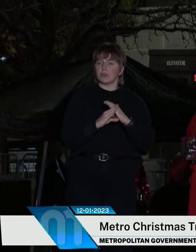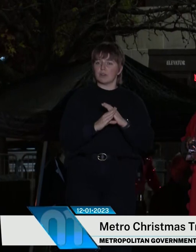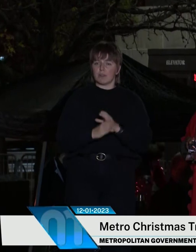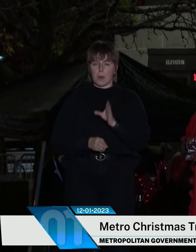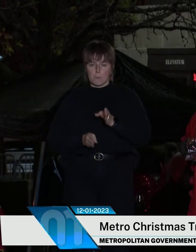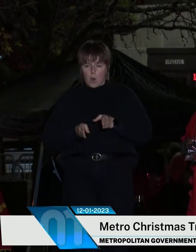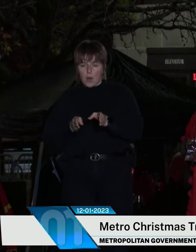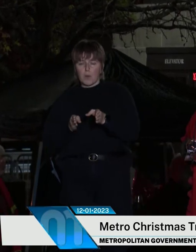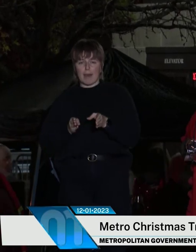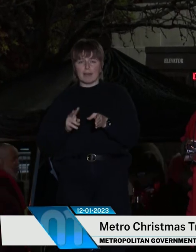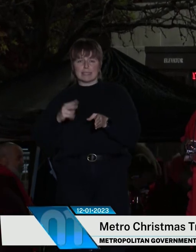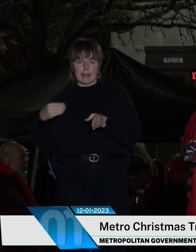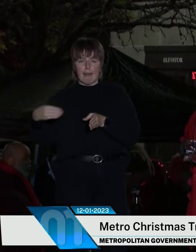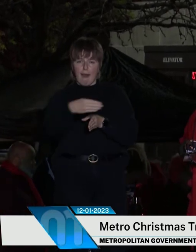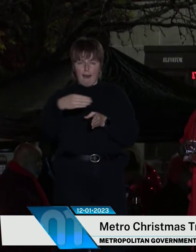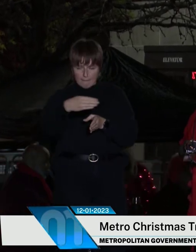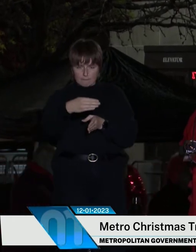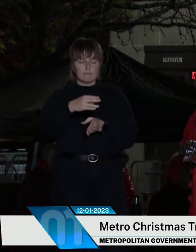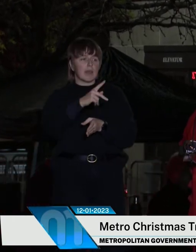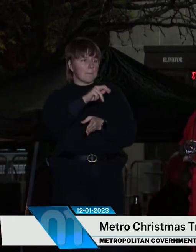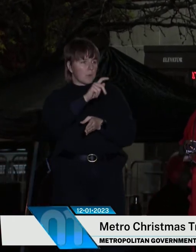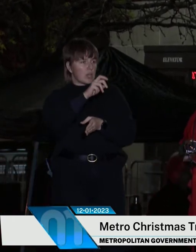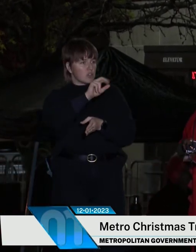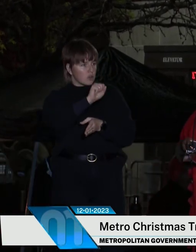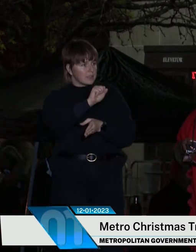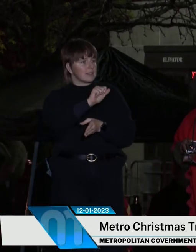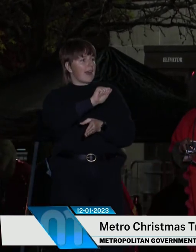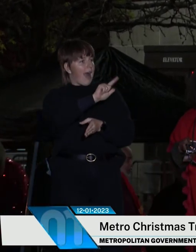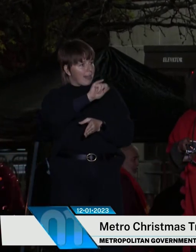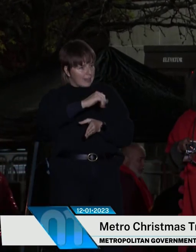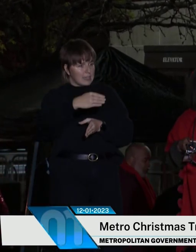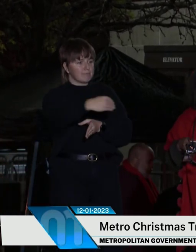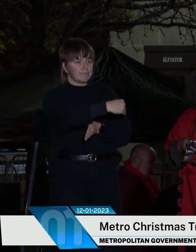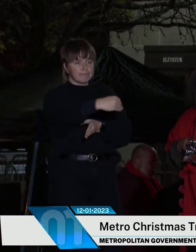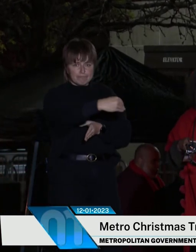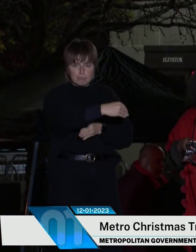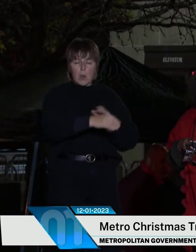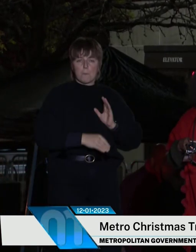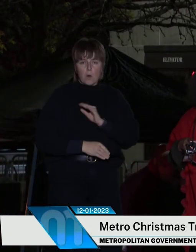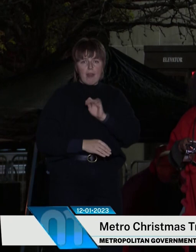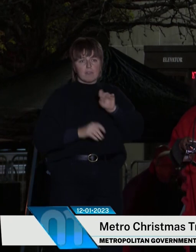BROADWAY SECOND AVENUE AND PRINTERS ALLEY, THE DISTRICT'S